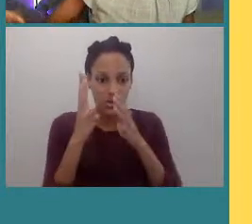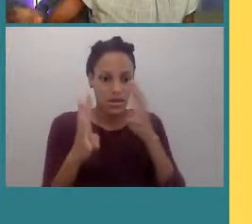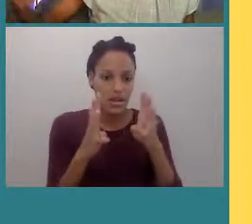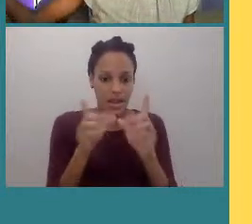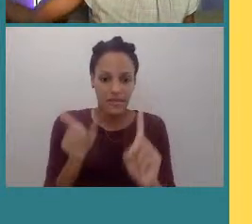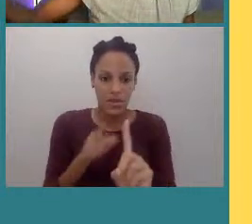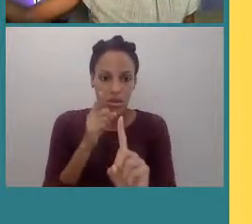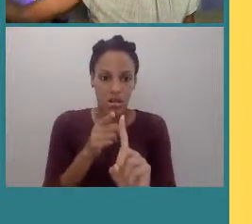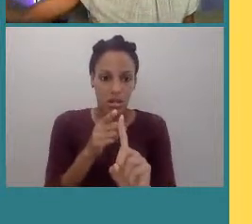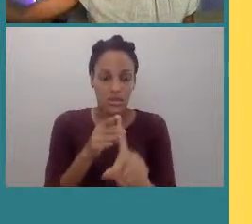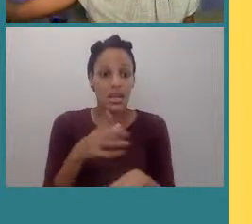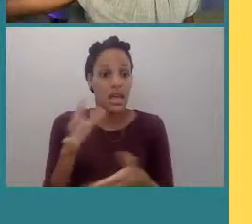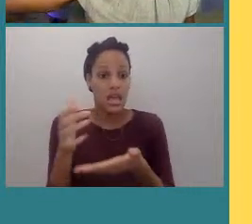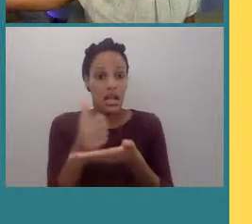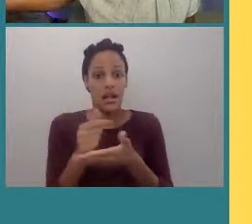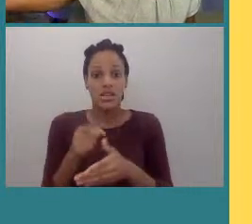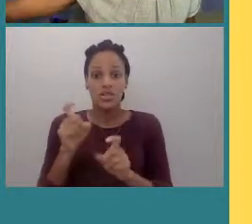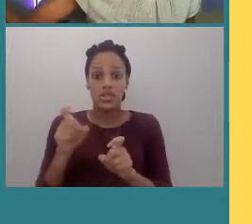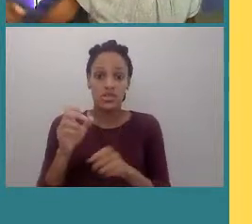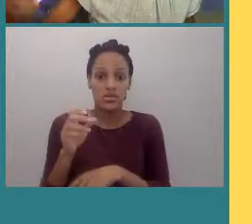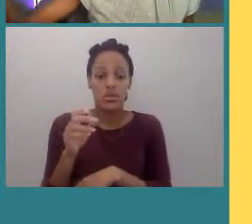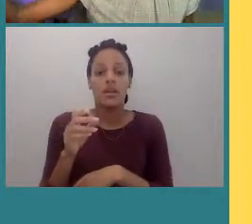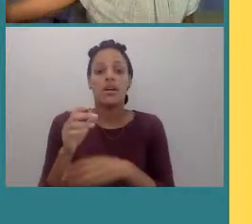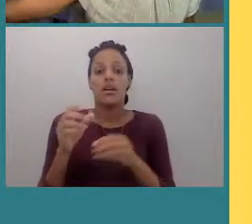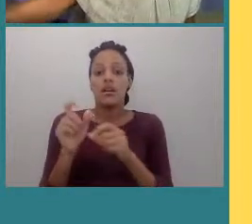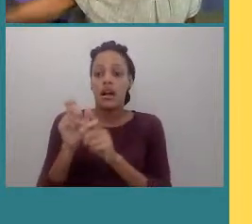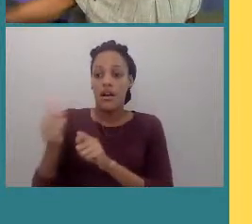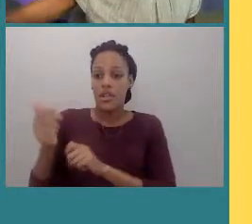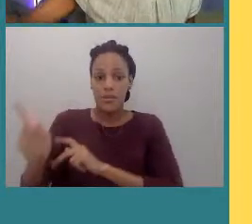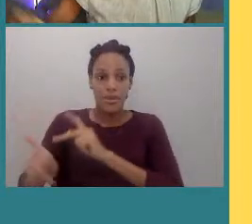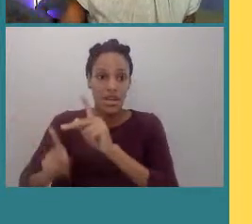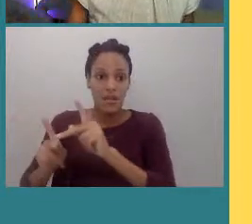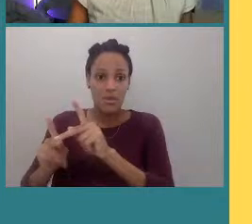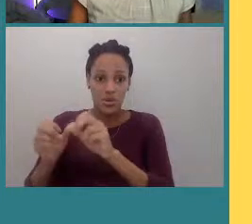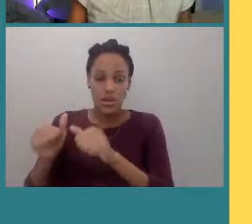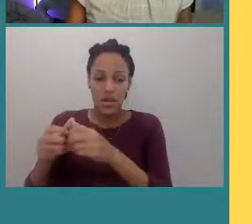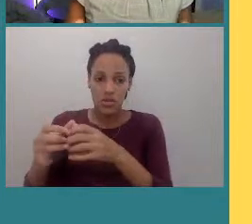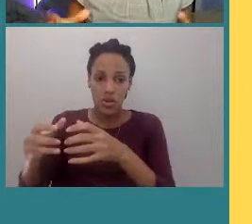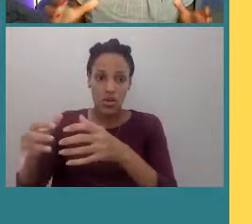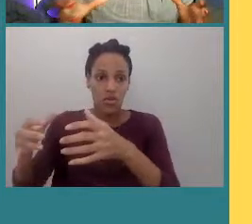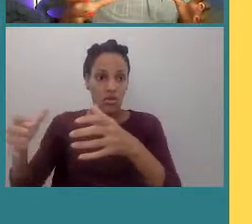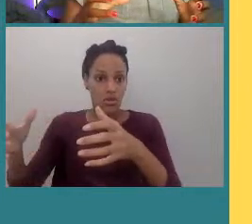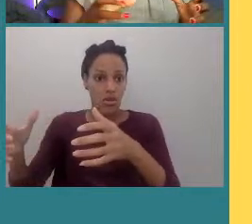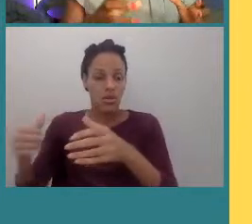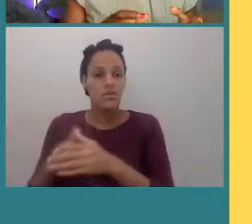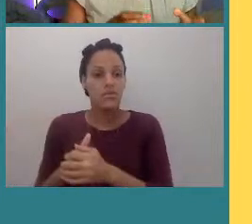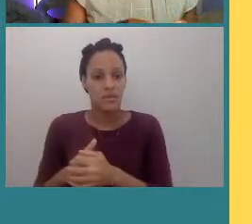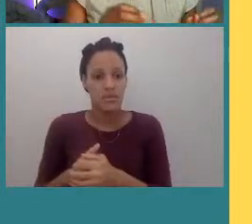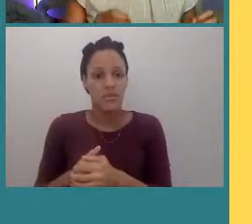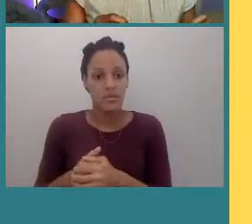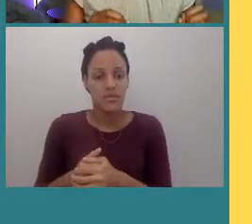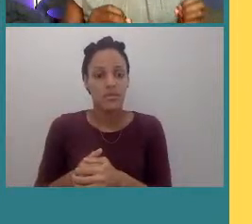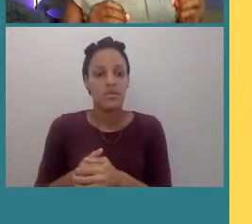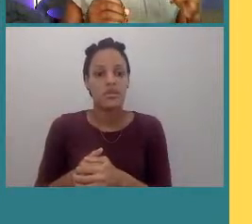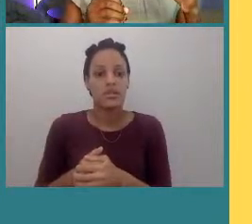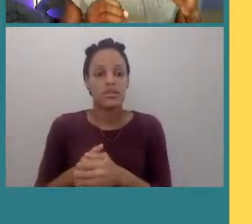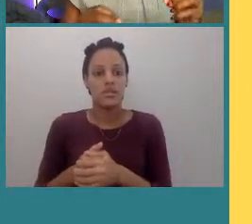you can grow further, faster, stronger and not go broke doing it. It comes down to people